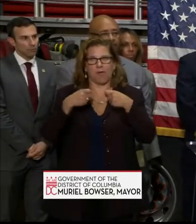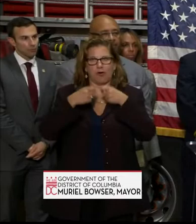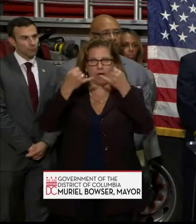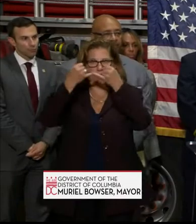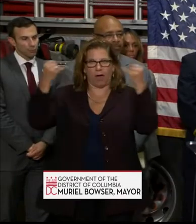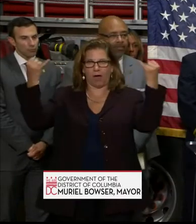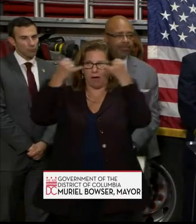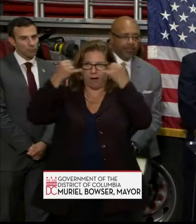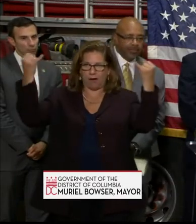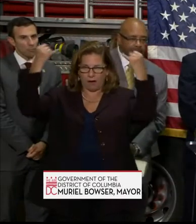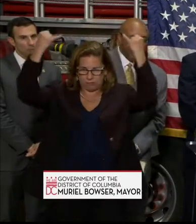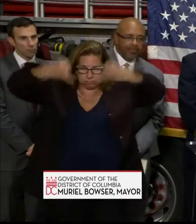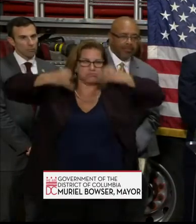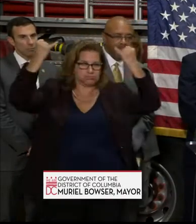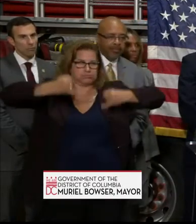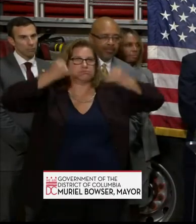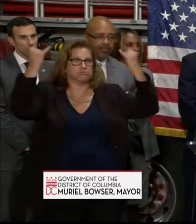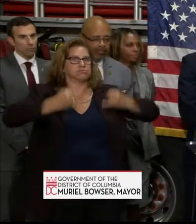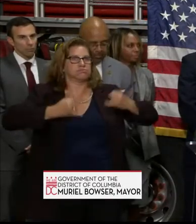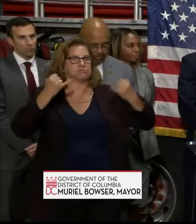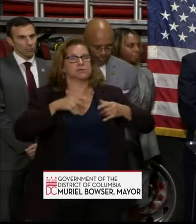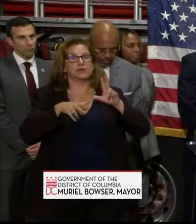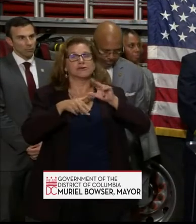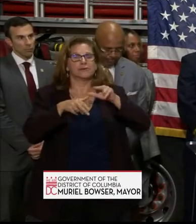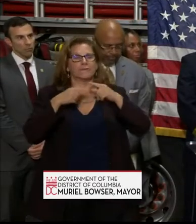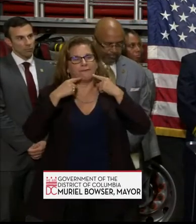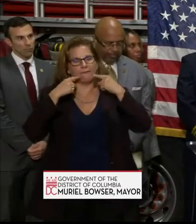DO NOT APPROACH THOSE LINES. GIVE US A CALL THROUGH